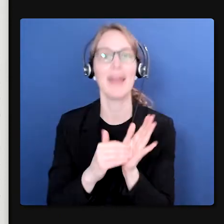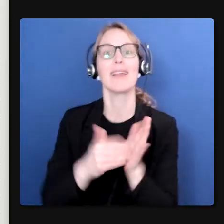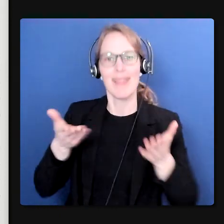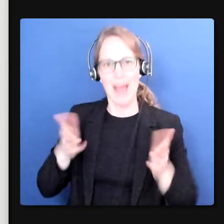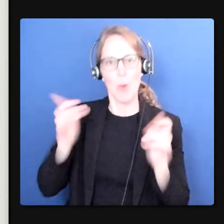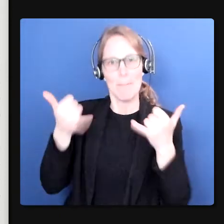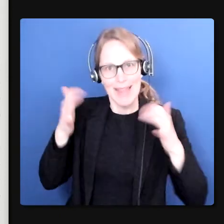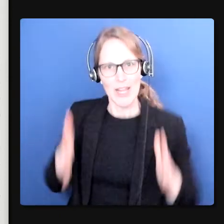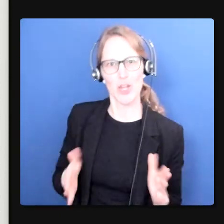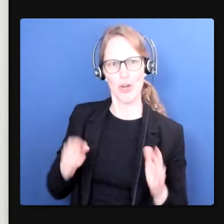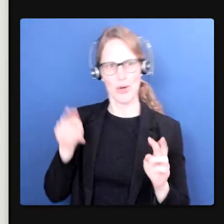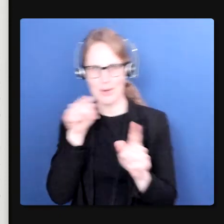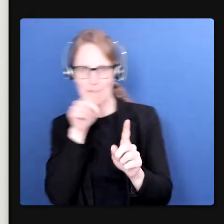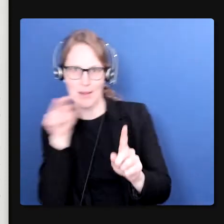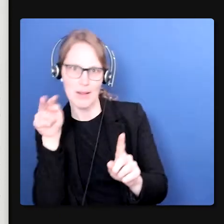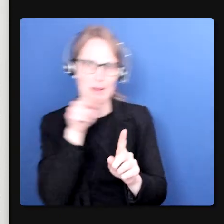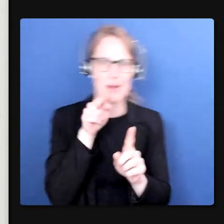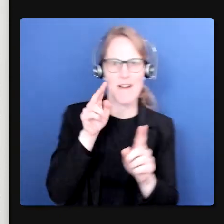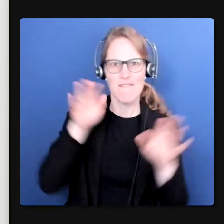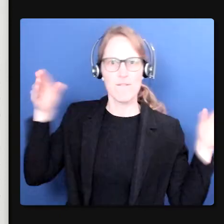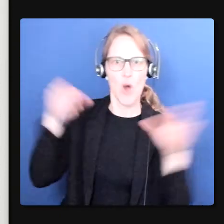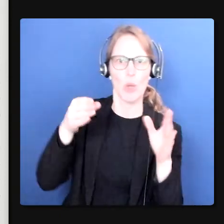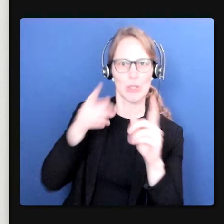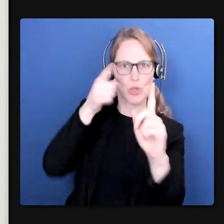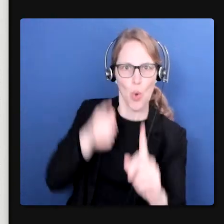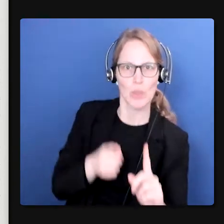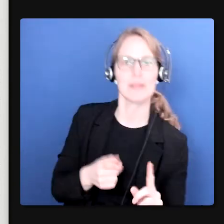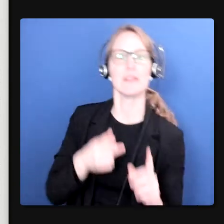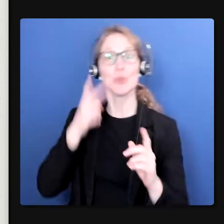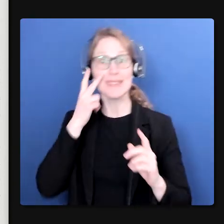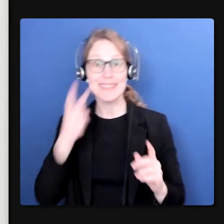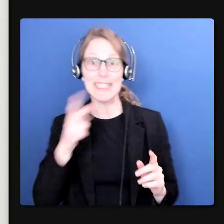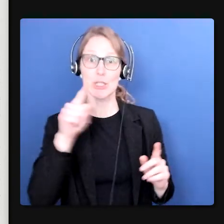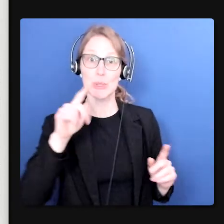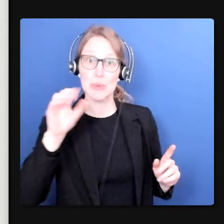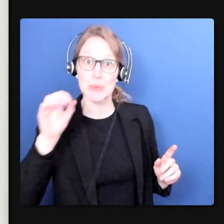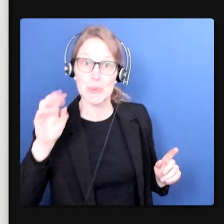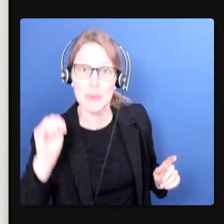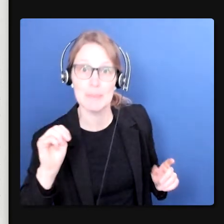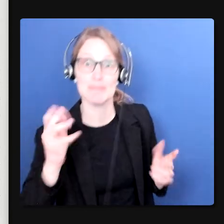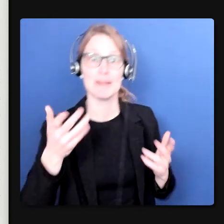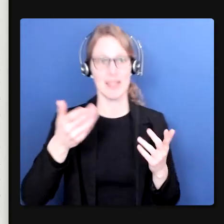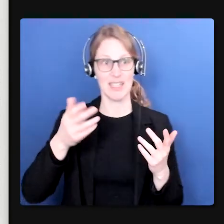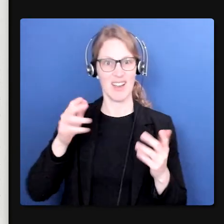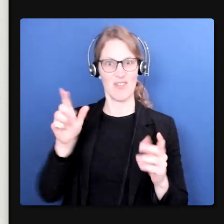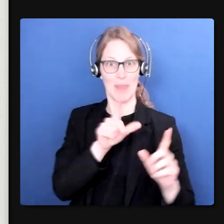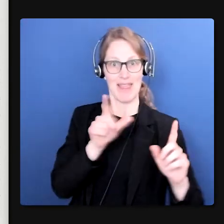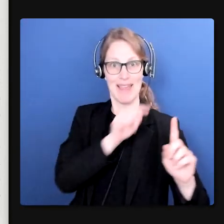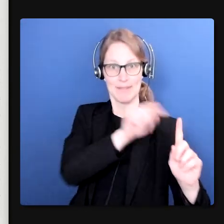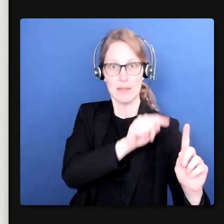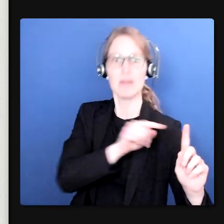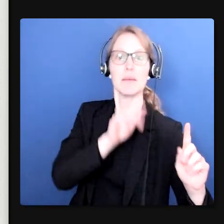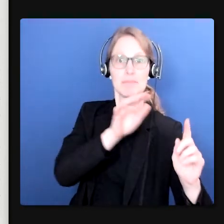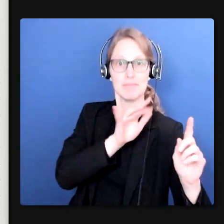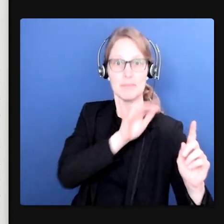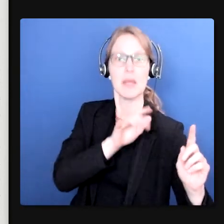allowing the player to focus on their objectives. We get zoom and navigation buttons with semantic icons on the left of the screen.